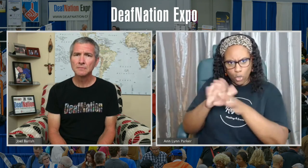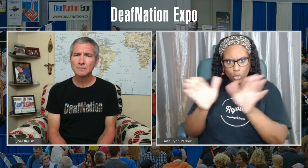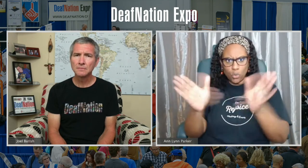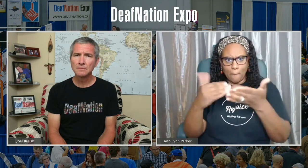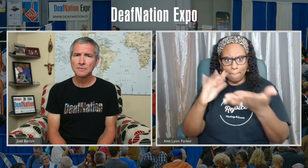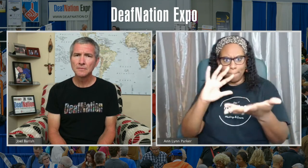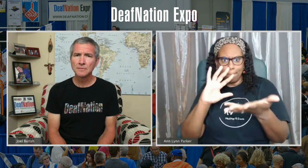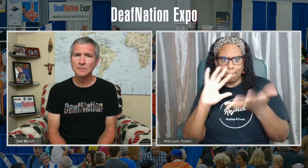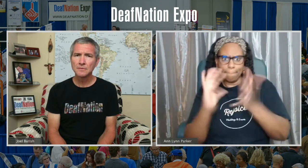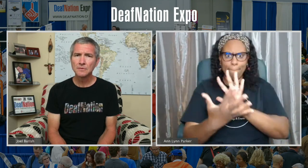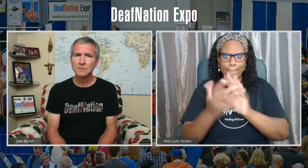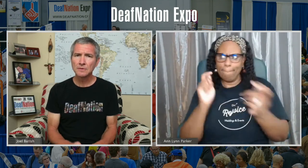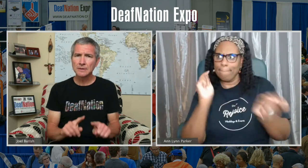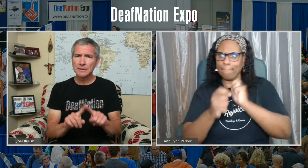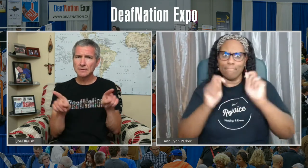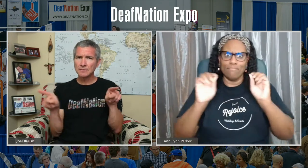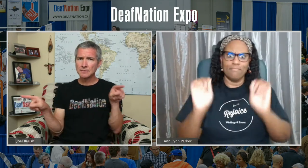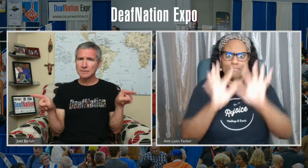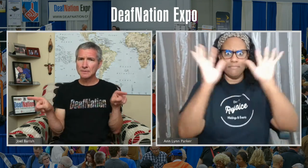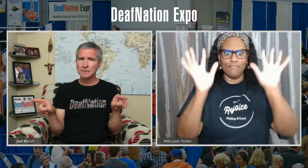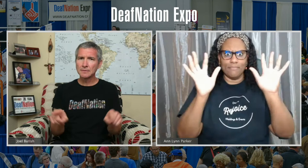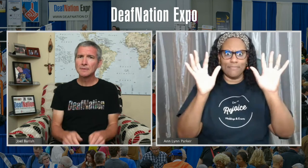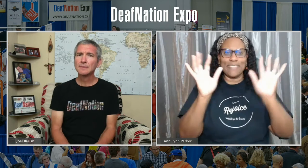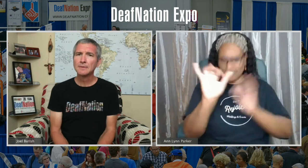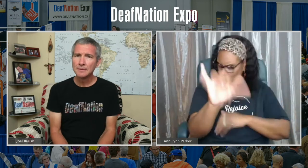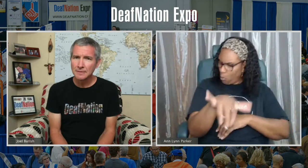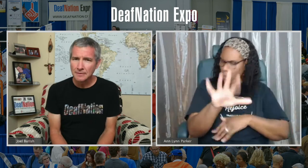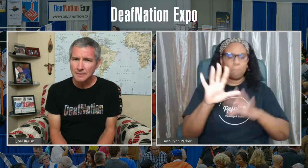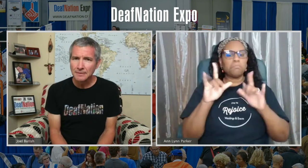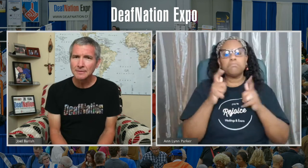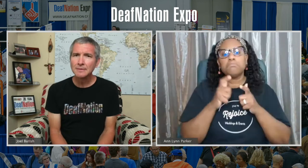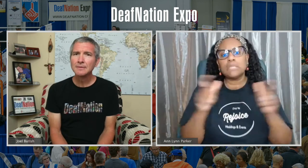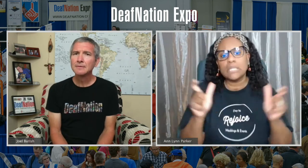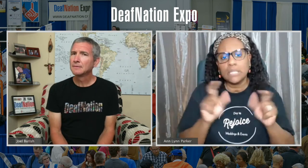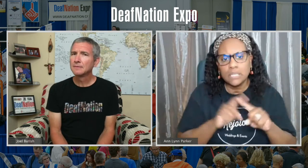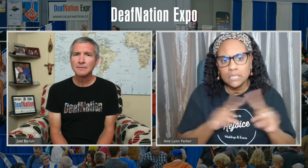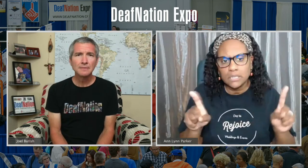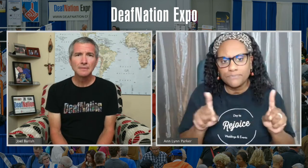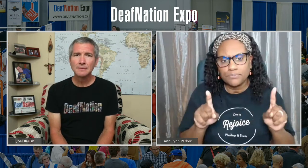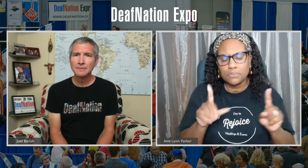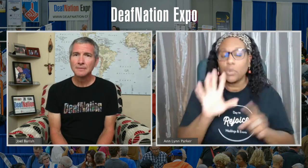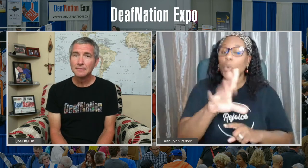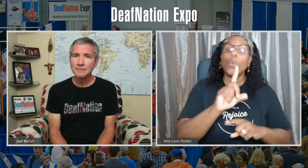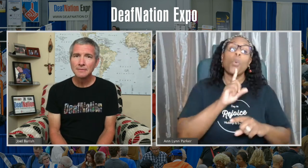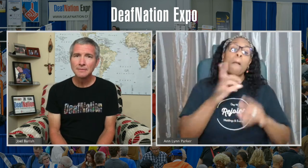solely focused on transforming the room. What’s the difference? There’s a big difference.